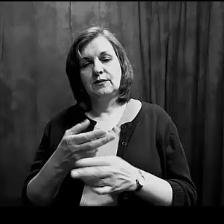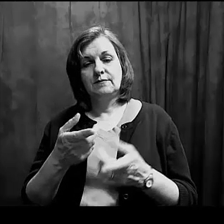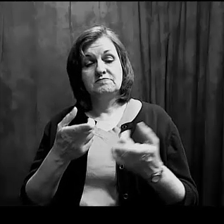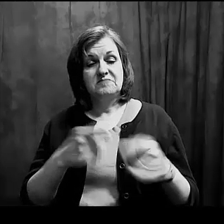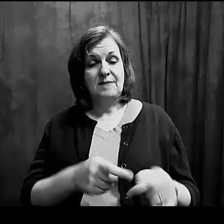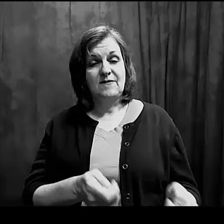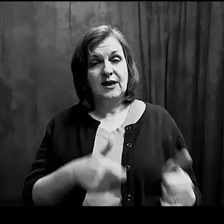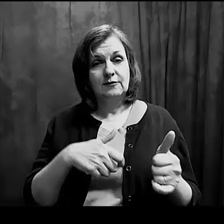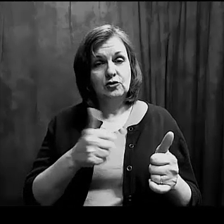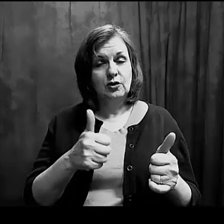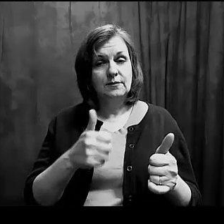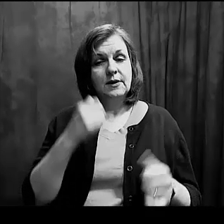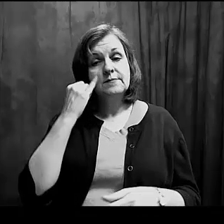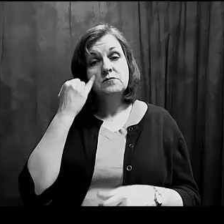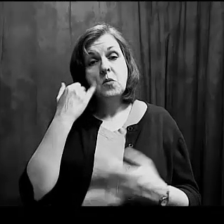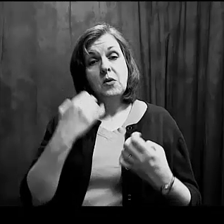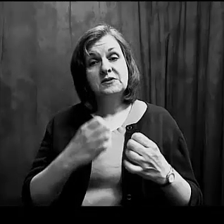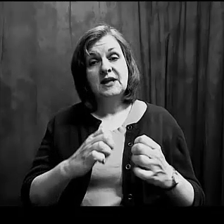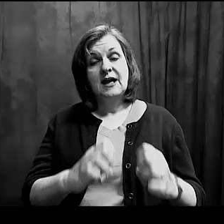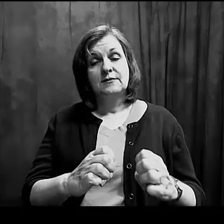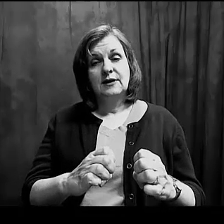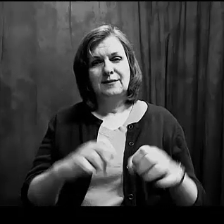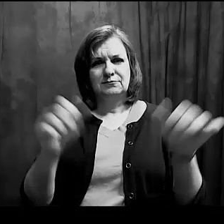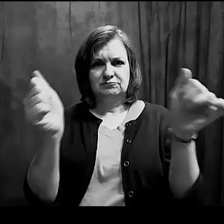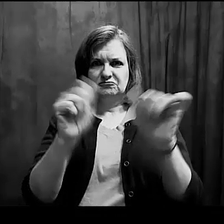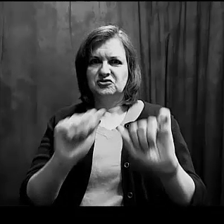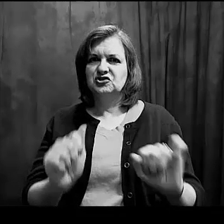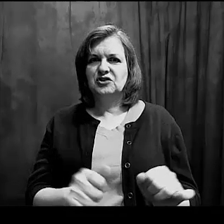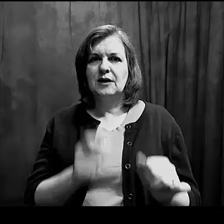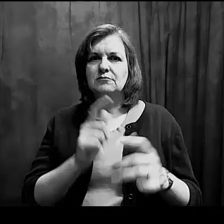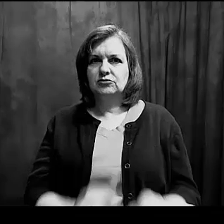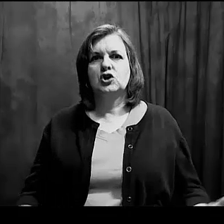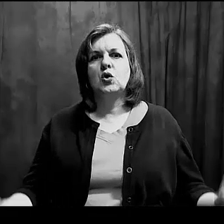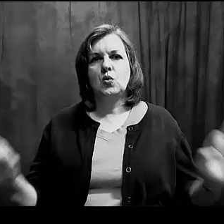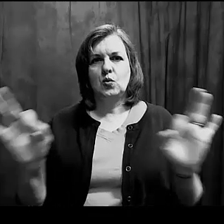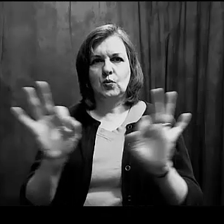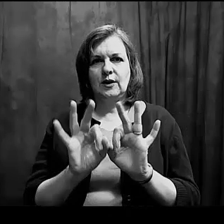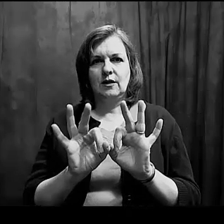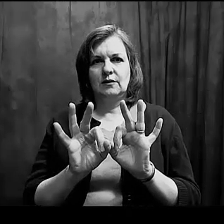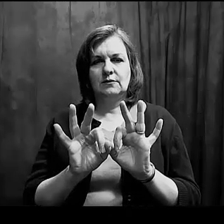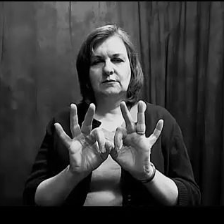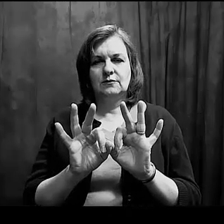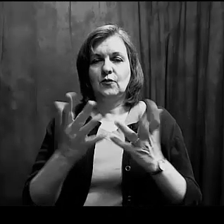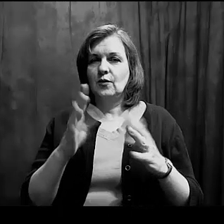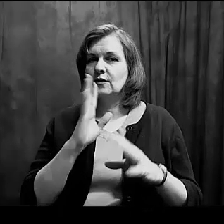with enzymes shape is critical so we've talked 3D shape before